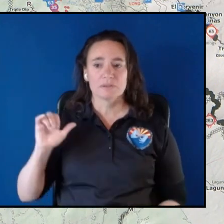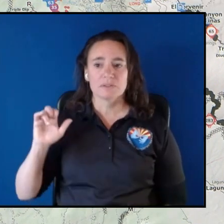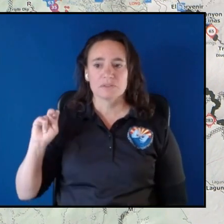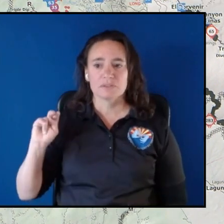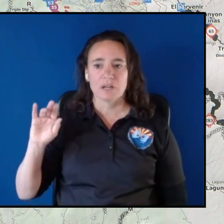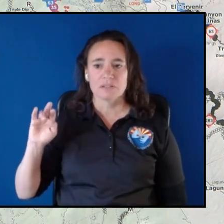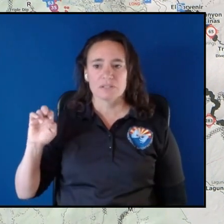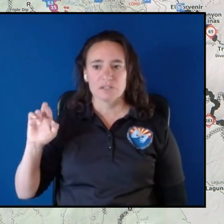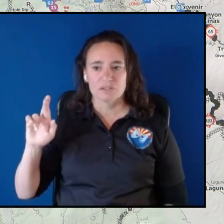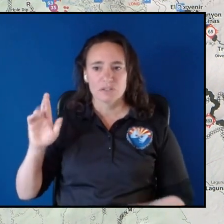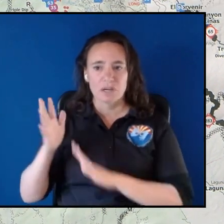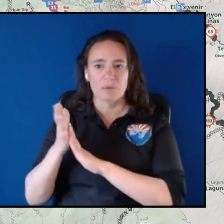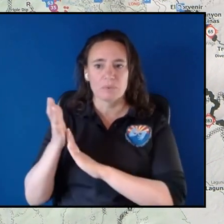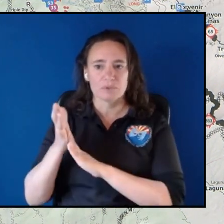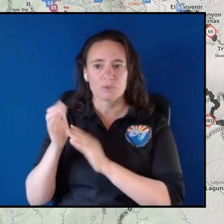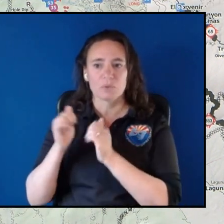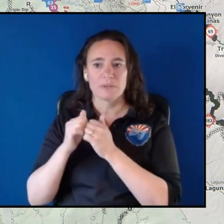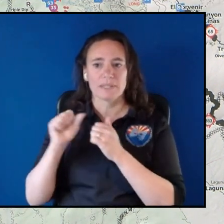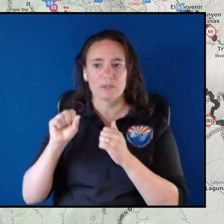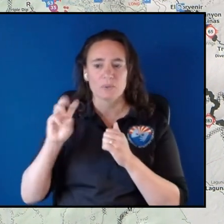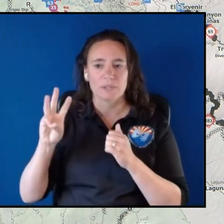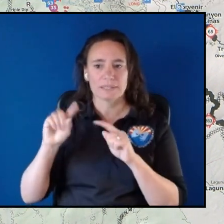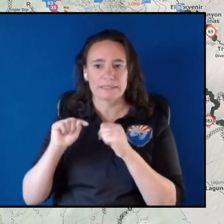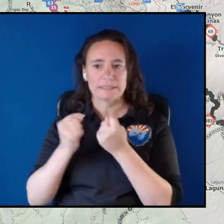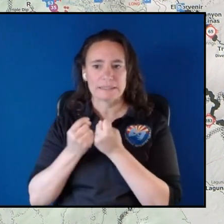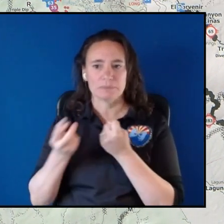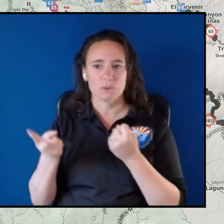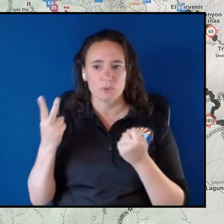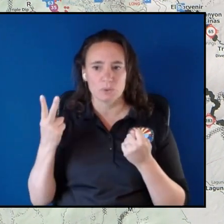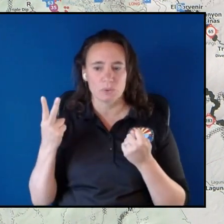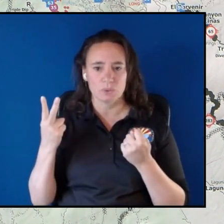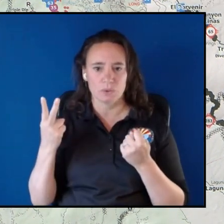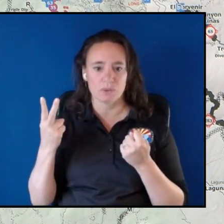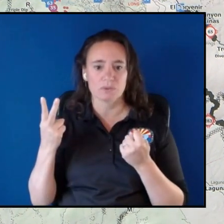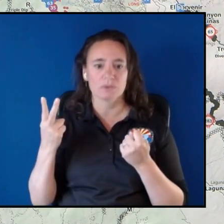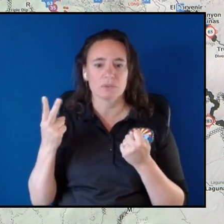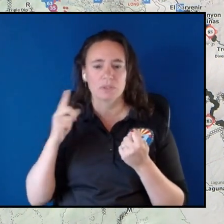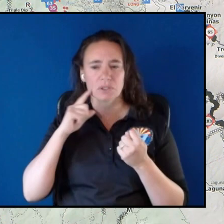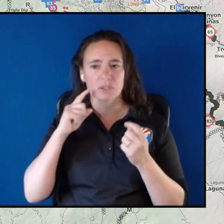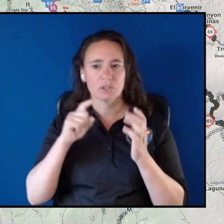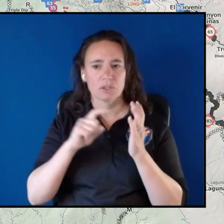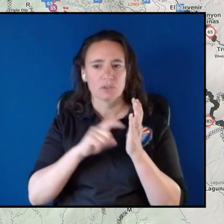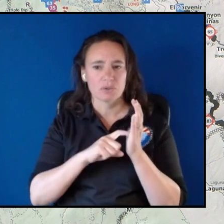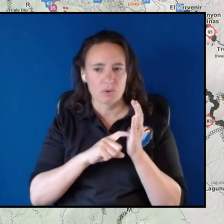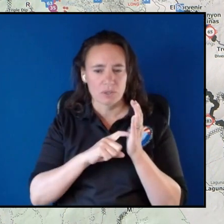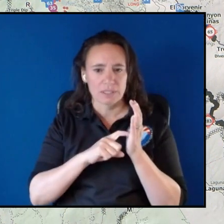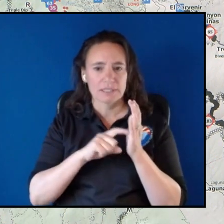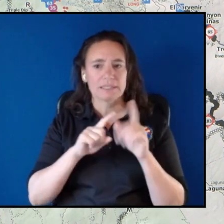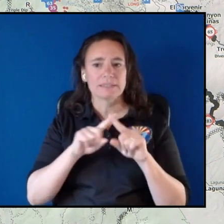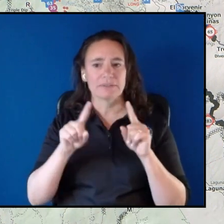Southwest Team 2. With that, you notice that there's a different name change there in that--Southwest Team 2.